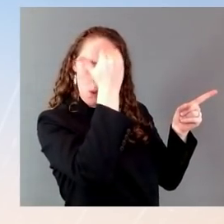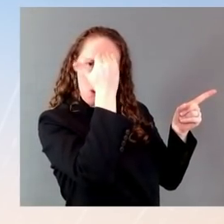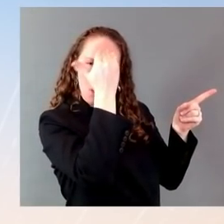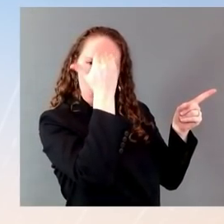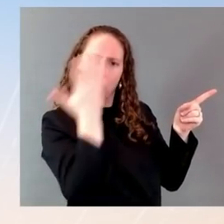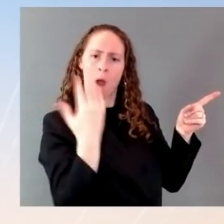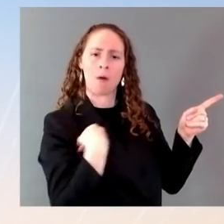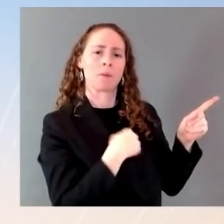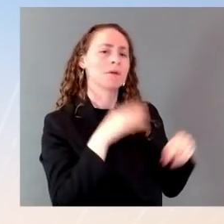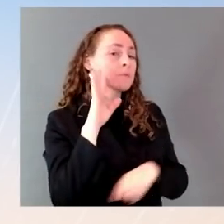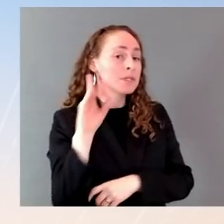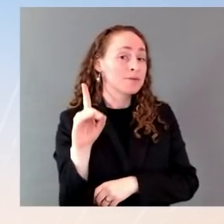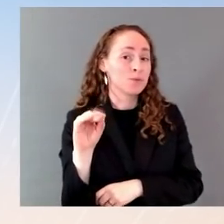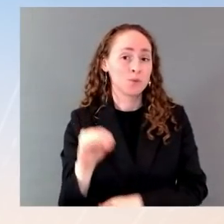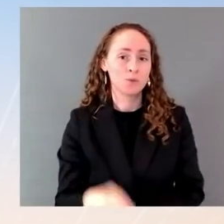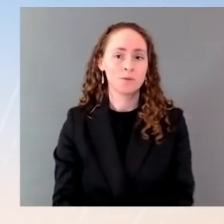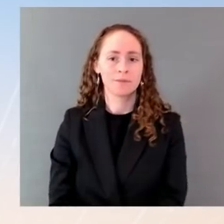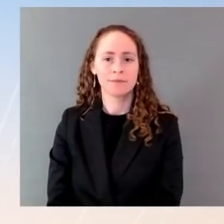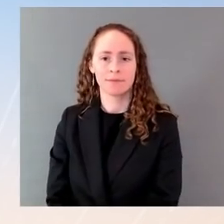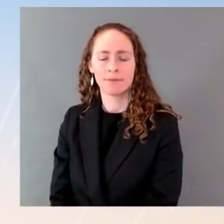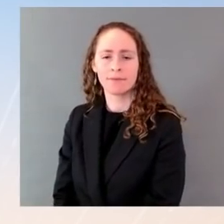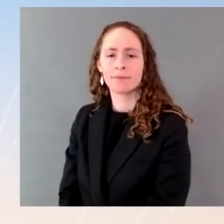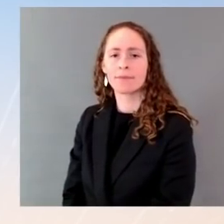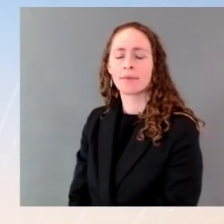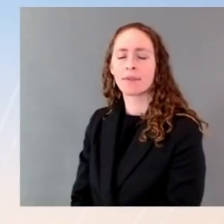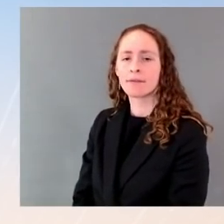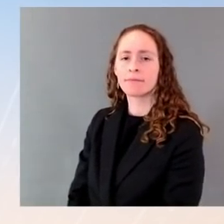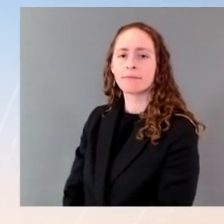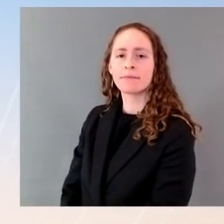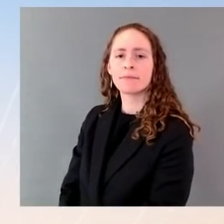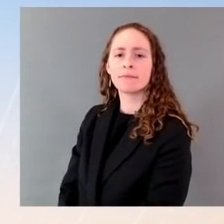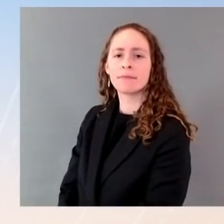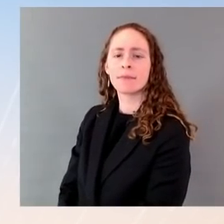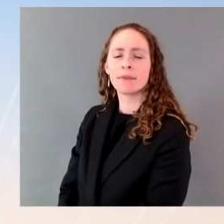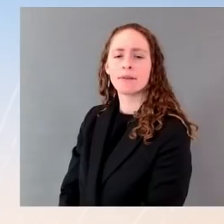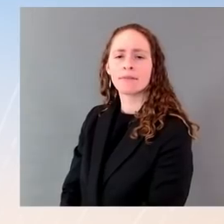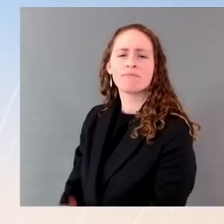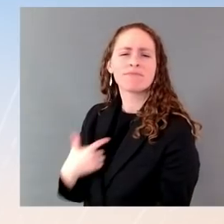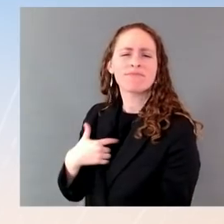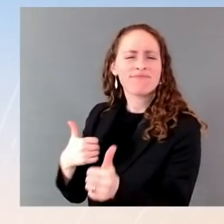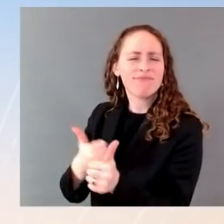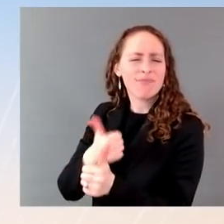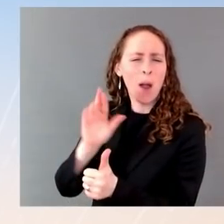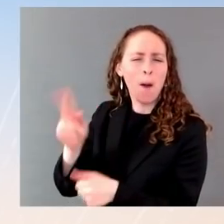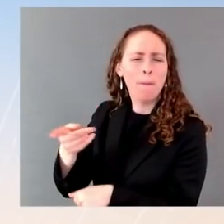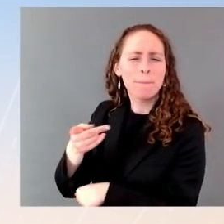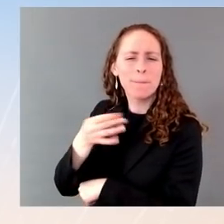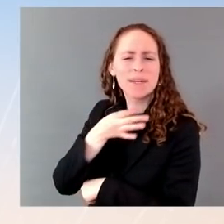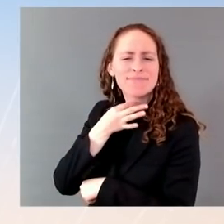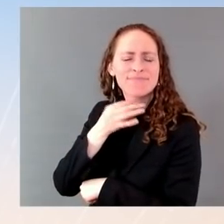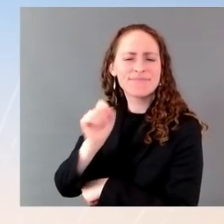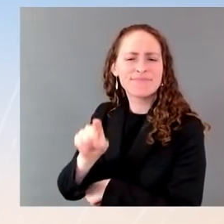In your statement of the readout of the call, you said that the United -- that President Biden told him the United States was ready to take strong economic measures